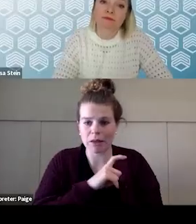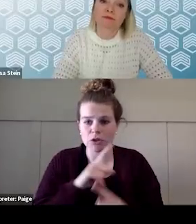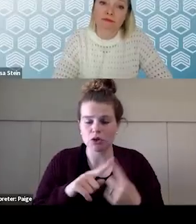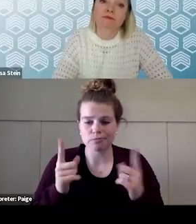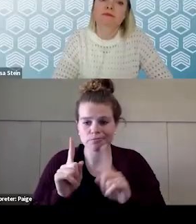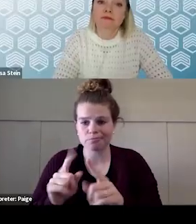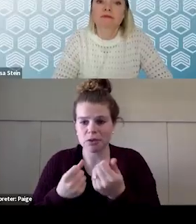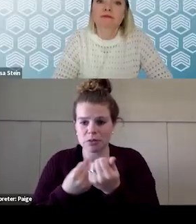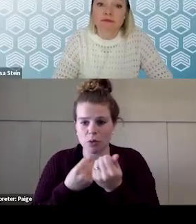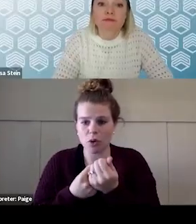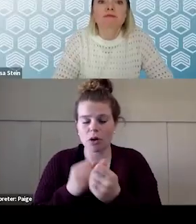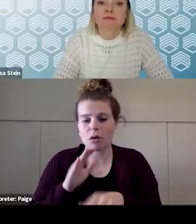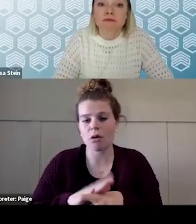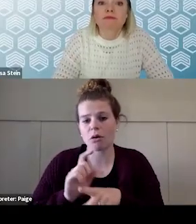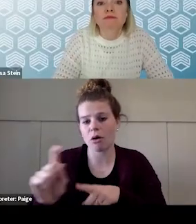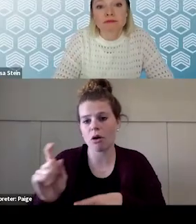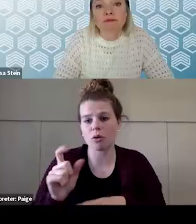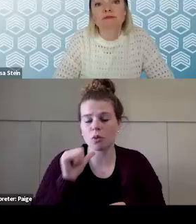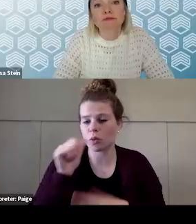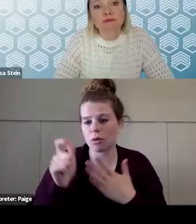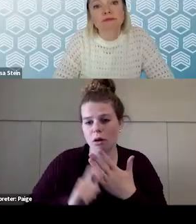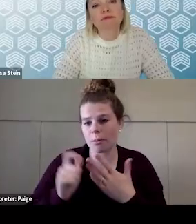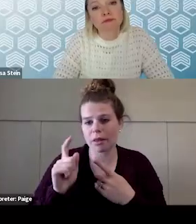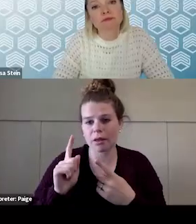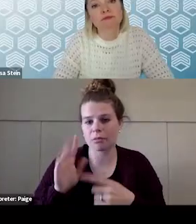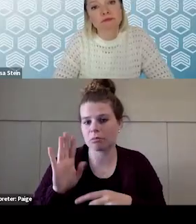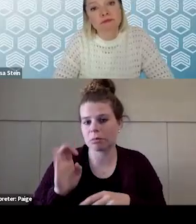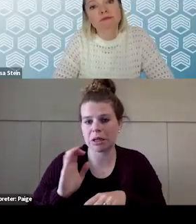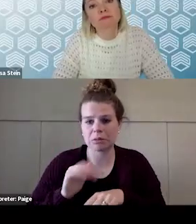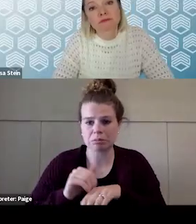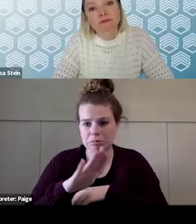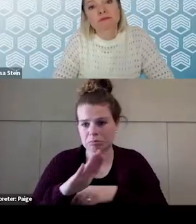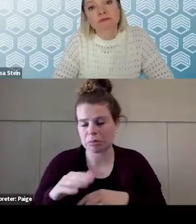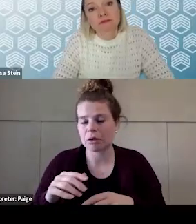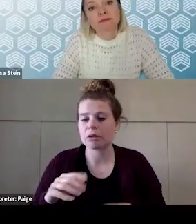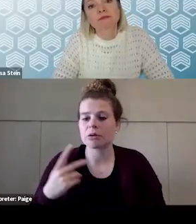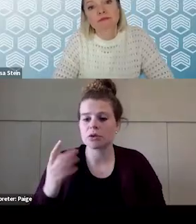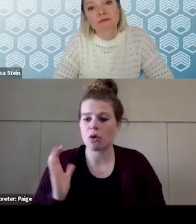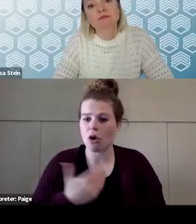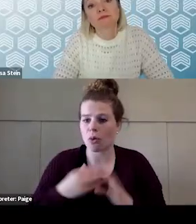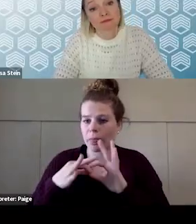that we wouldn't have automatically been dispatched to, and our relationships with them have really blossomed.